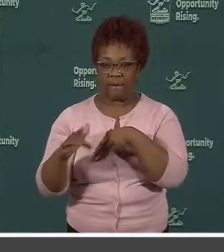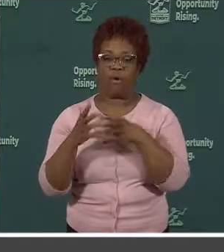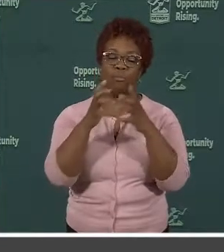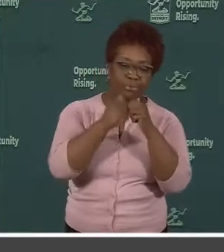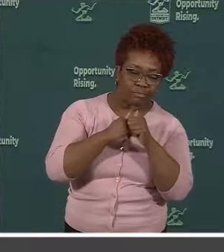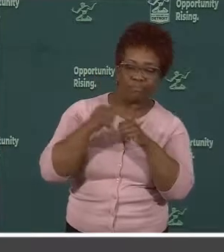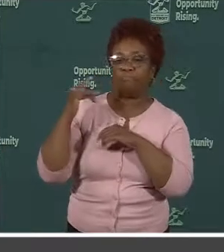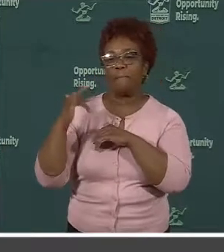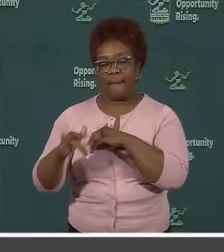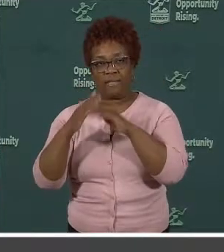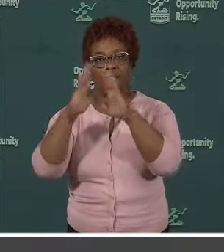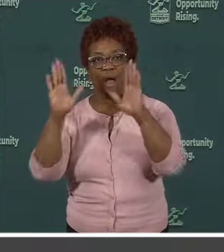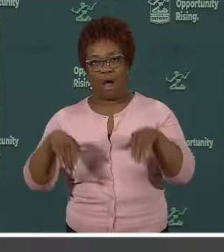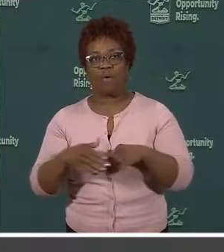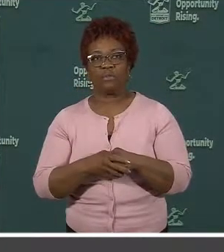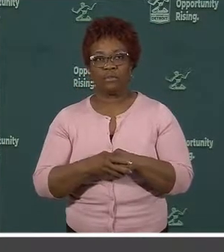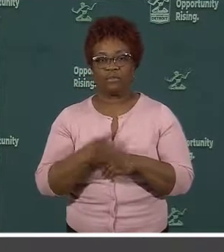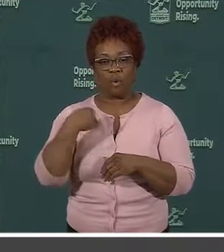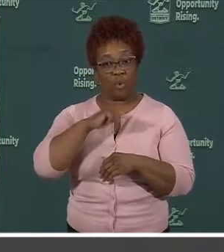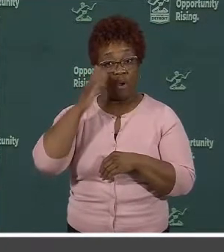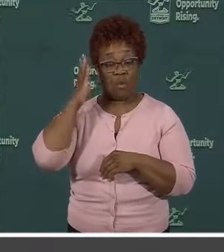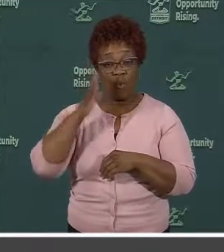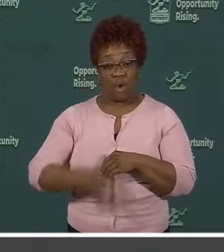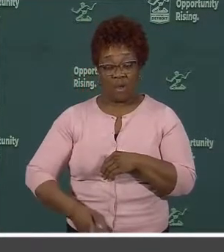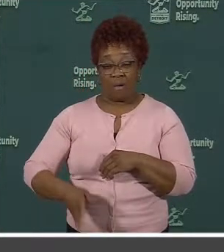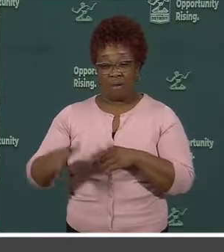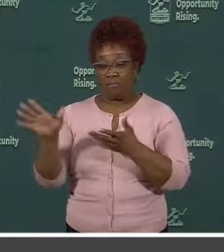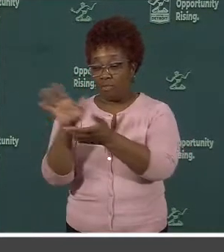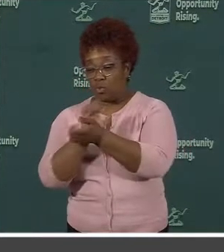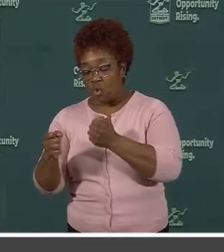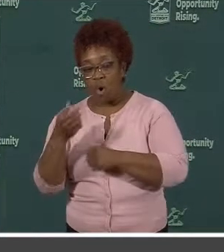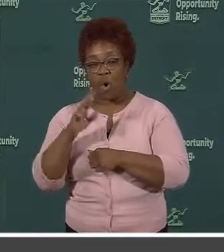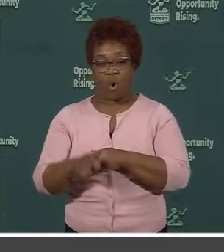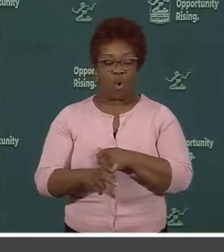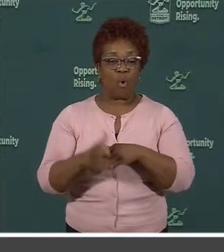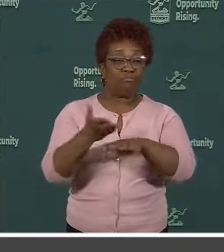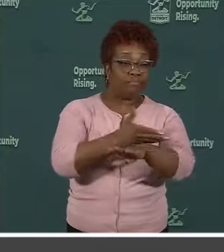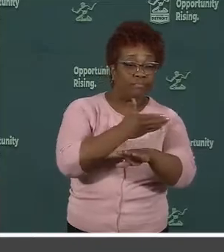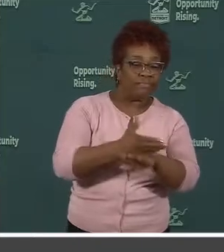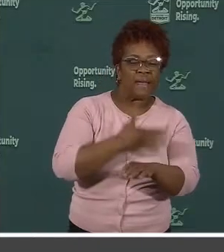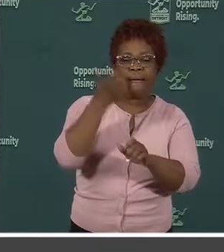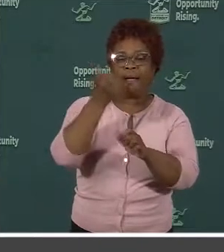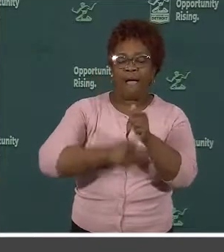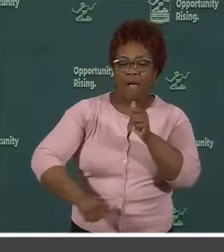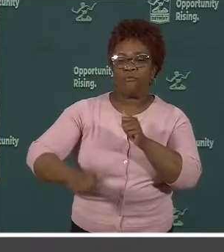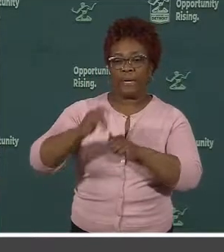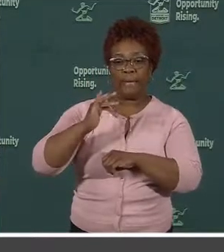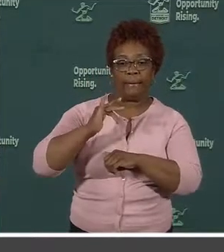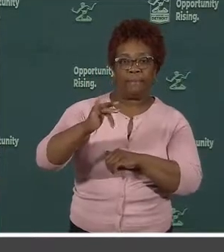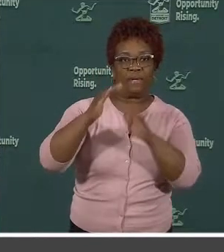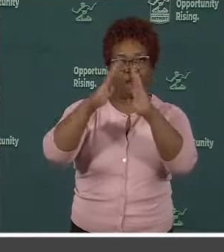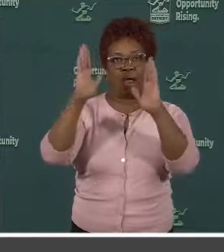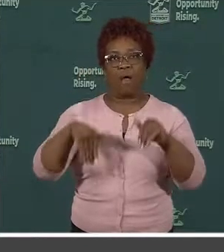EVERY ABANDONED HOUSE SO NO CHILD IN THE CITY EVER GROWS UP ON A BLOCK WHERE THEY HAVE TO